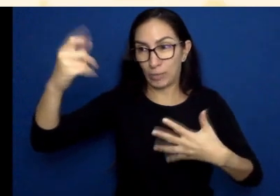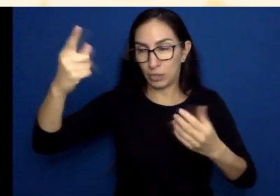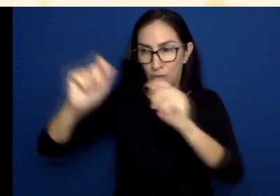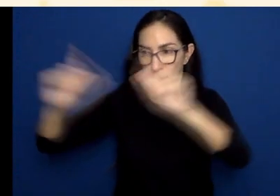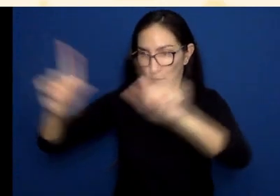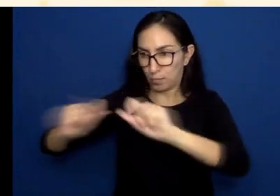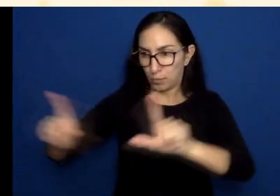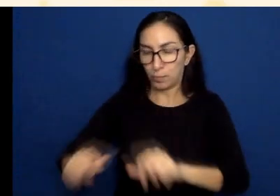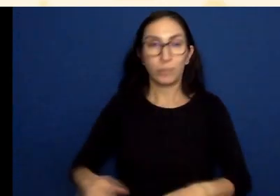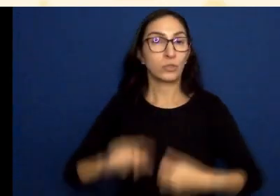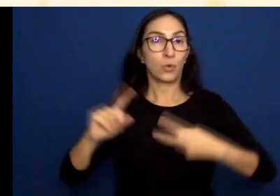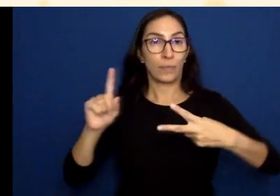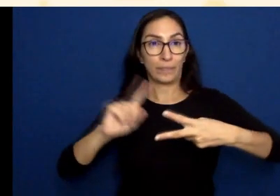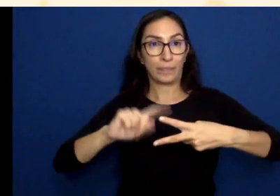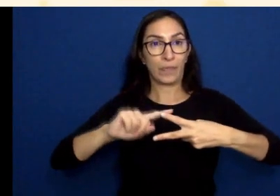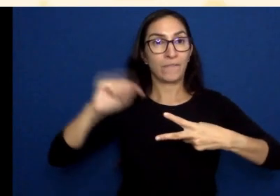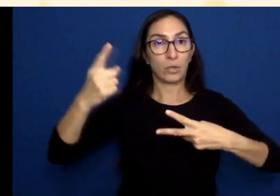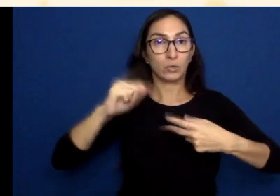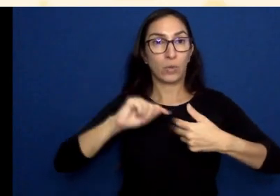So you've got your mobile site methodology overview,